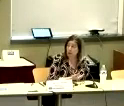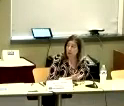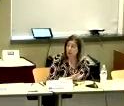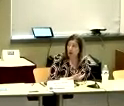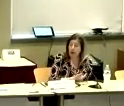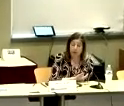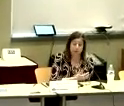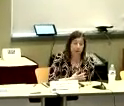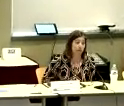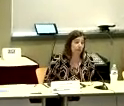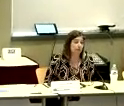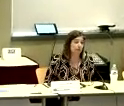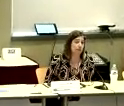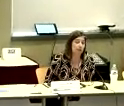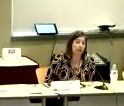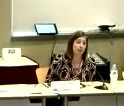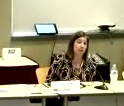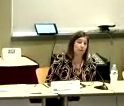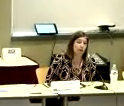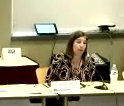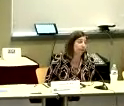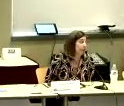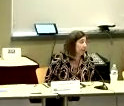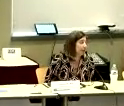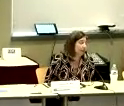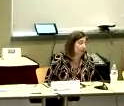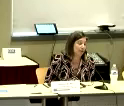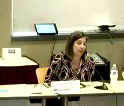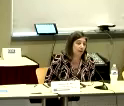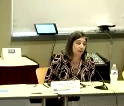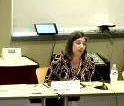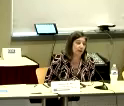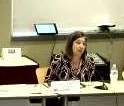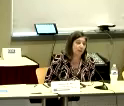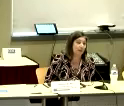So she had big shoes to fill, you know, when Chris Jones left. And I think she's off to a phenomenal start.